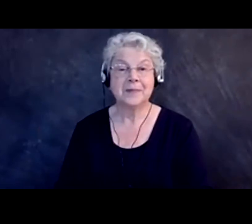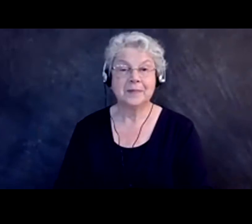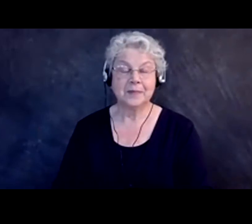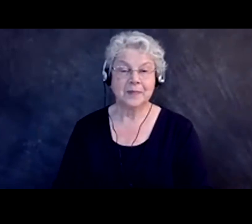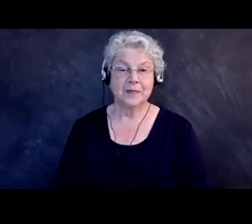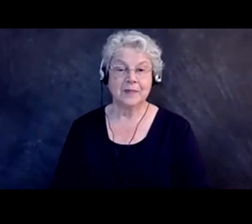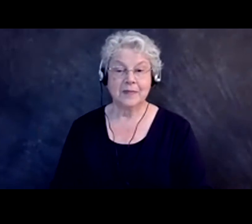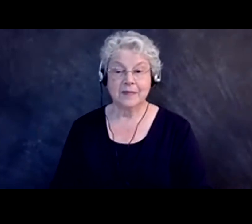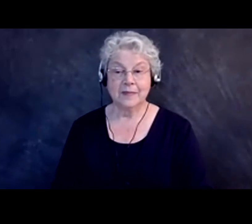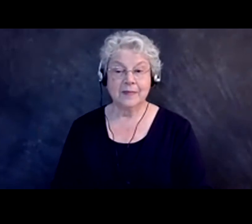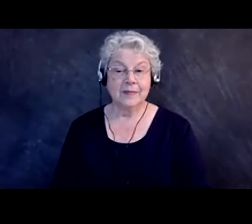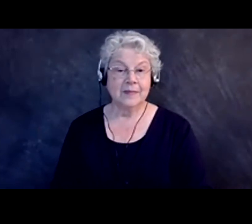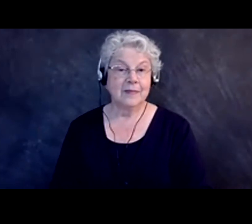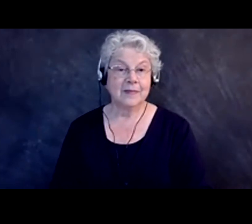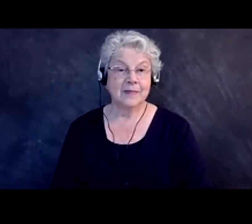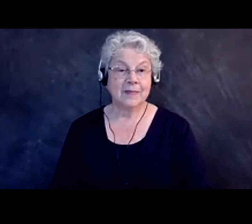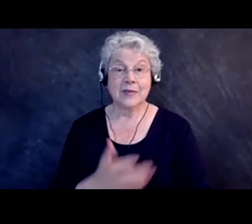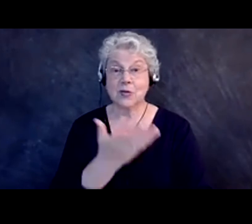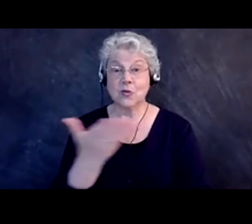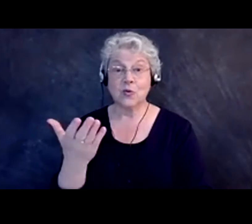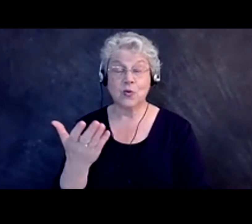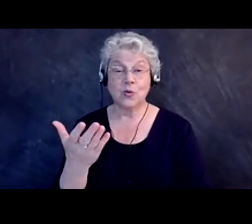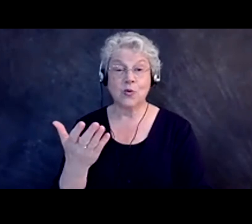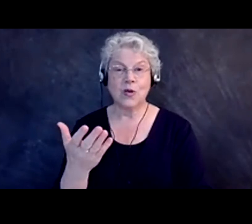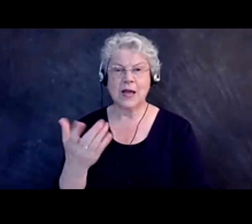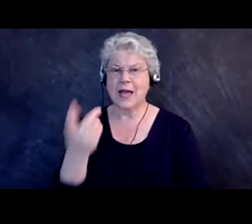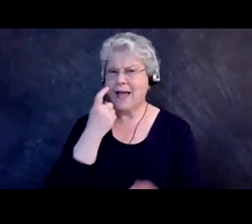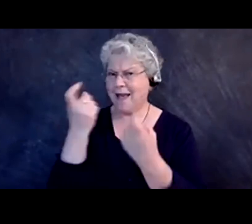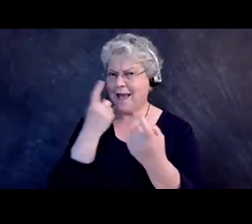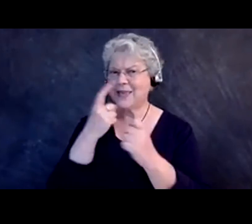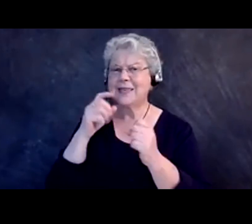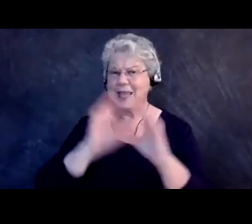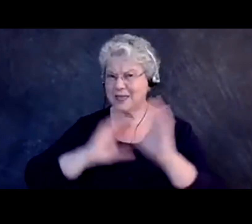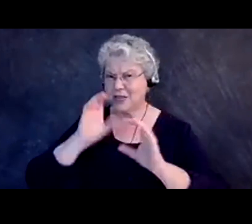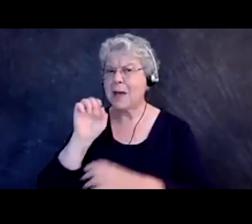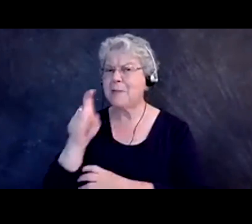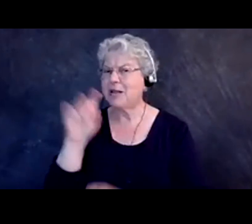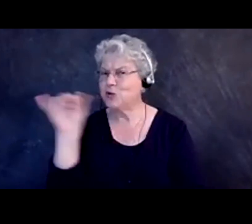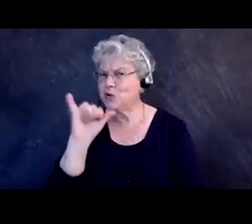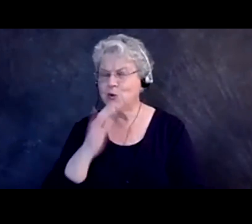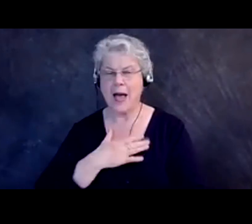And please feel free to ask me questions in the chat box, too. I'm more than happy to answer them